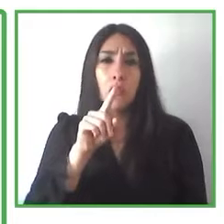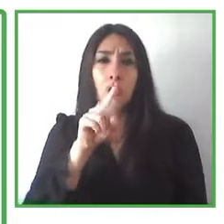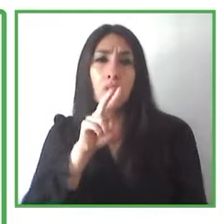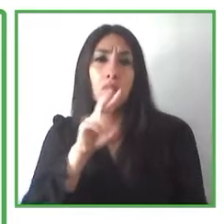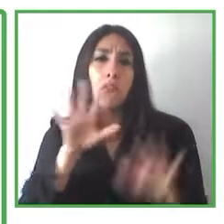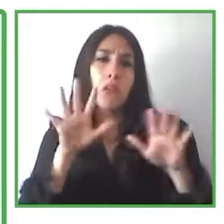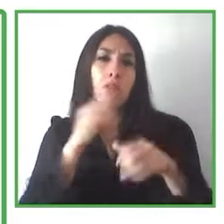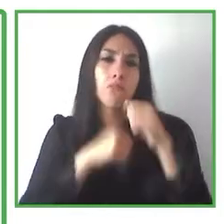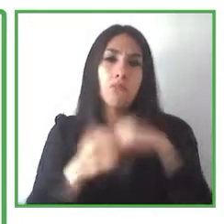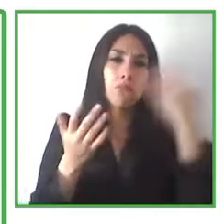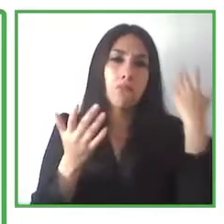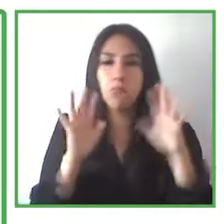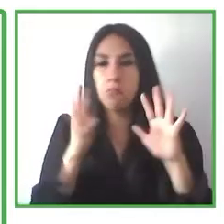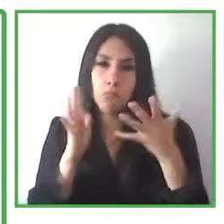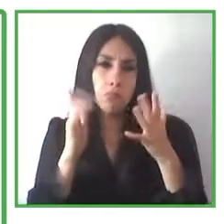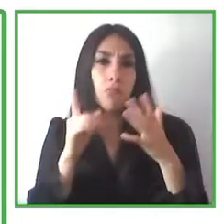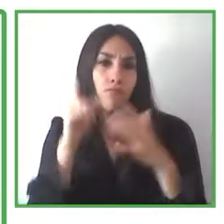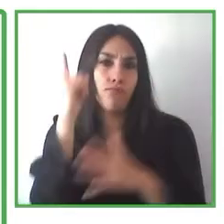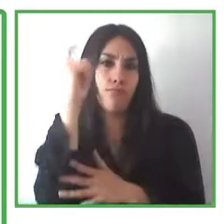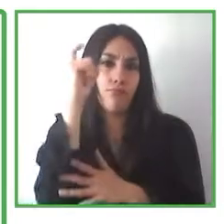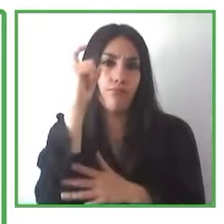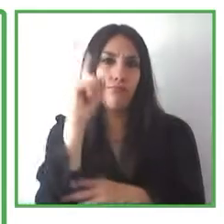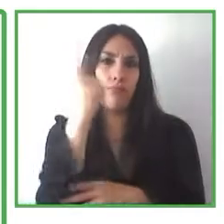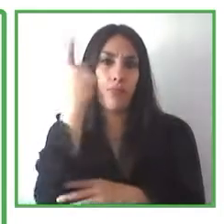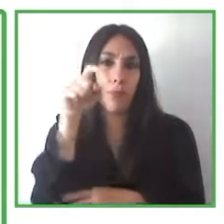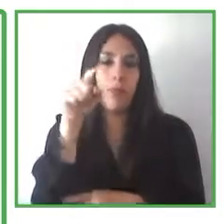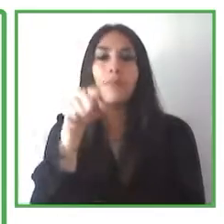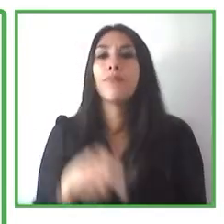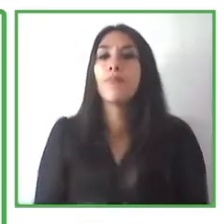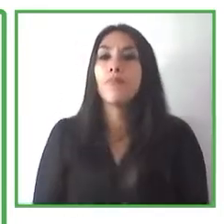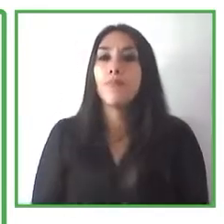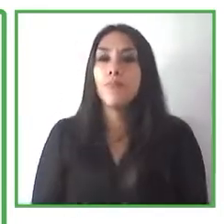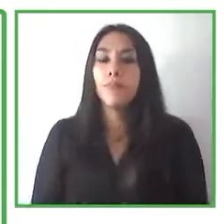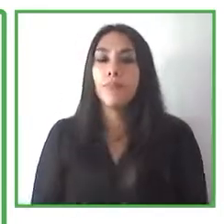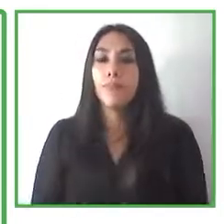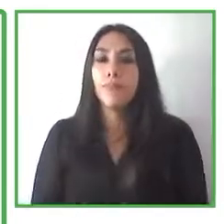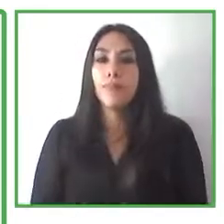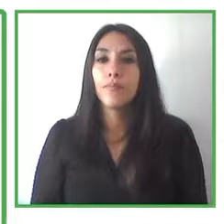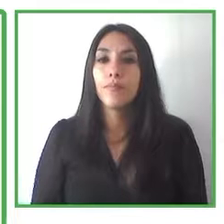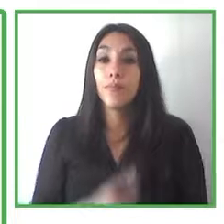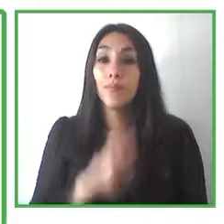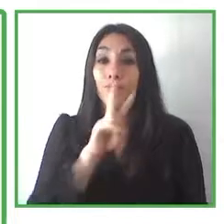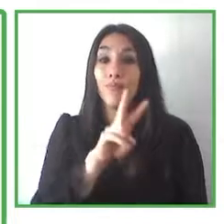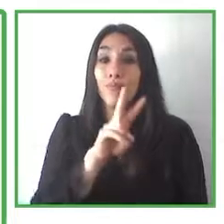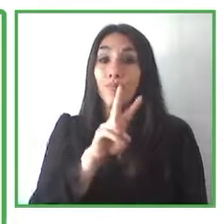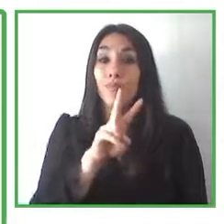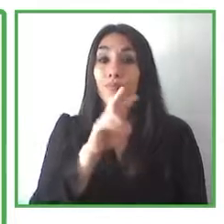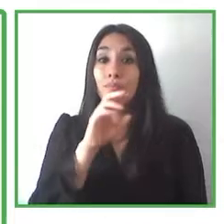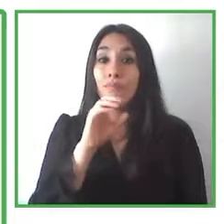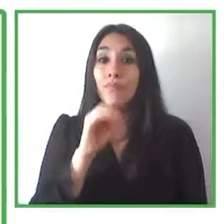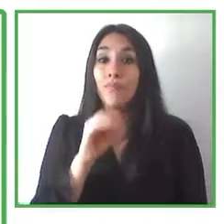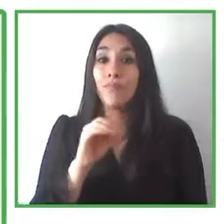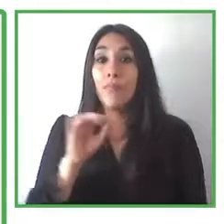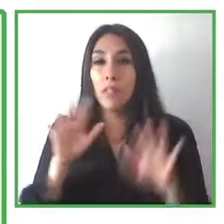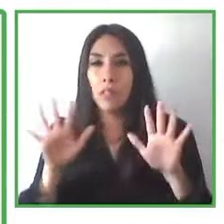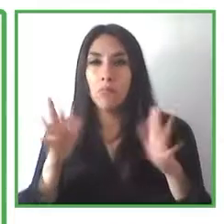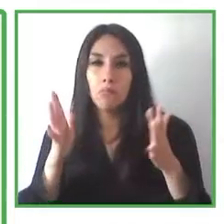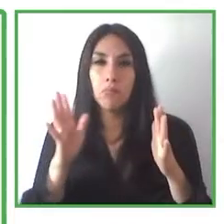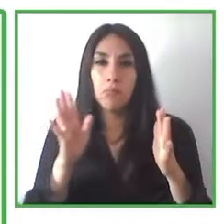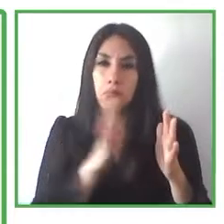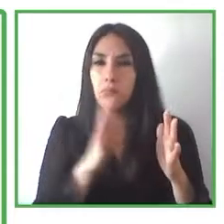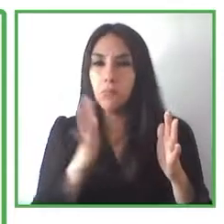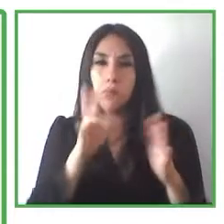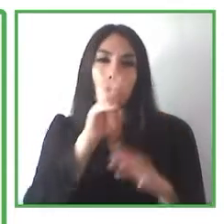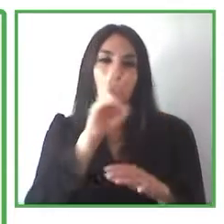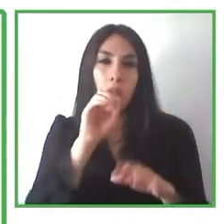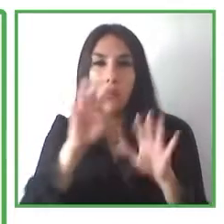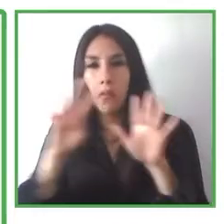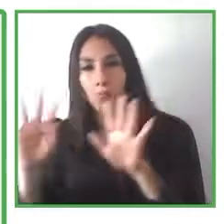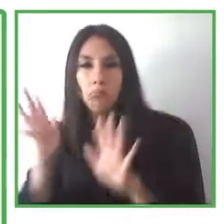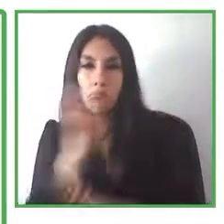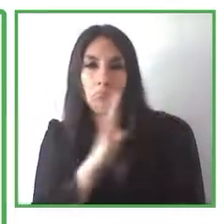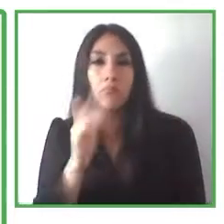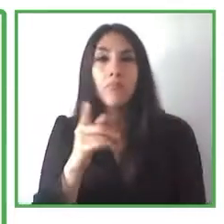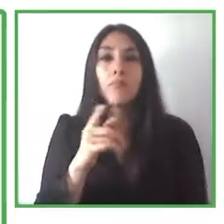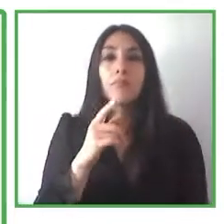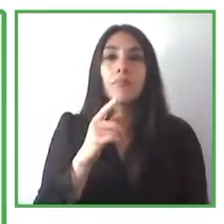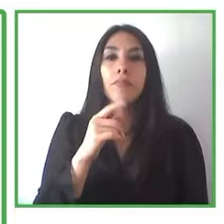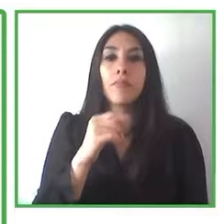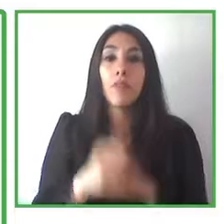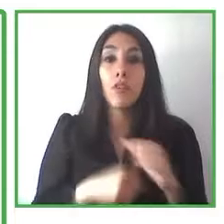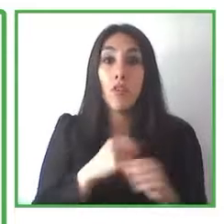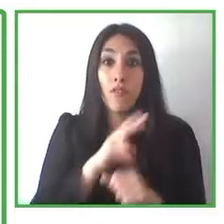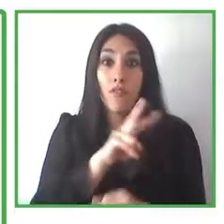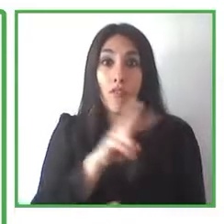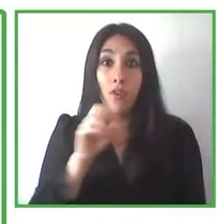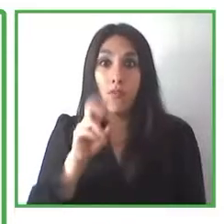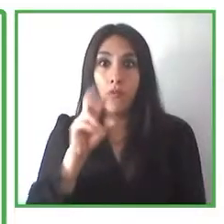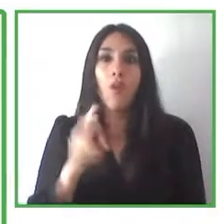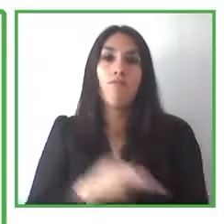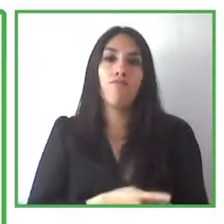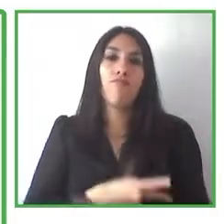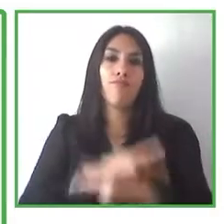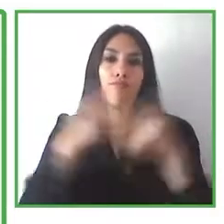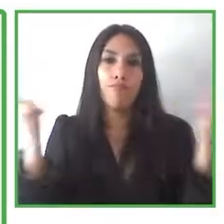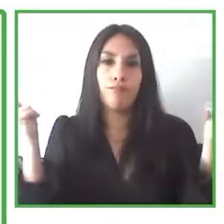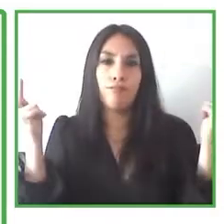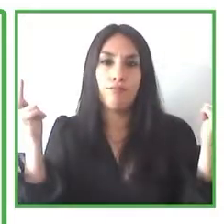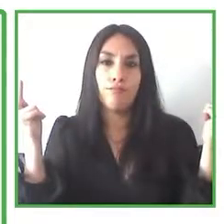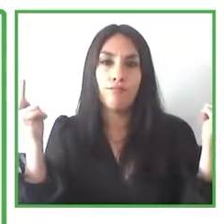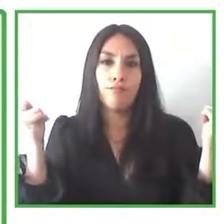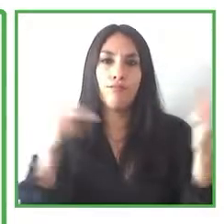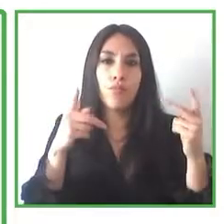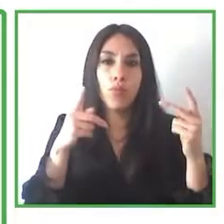In January 2020 we created a promotional campaign at the beginning